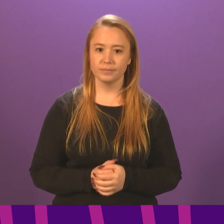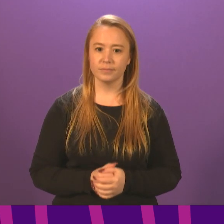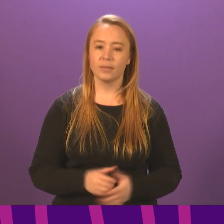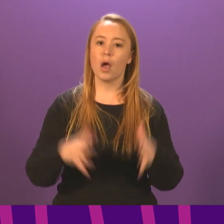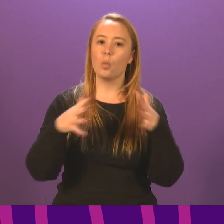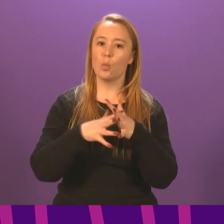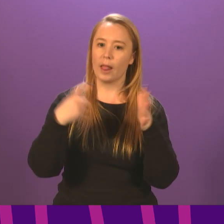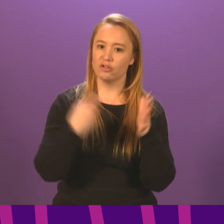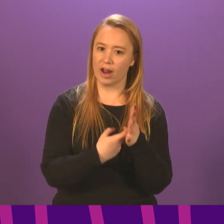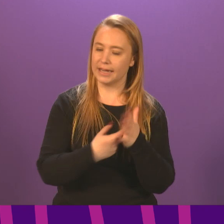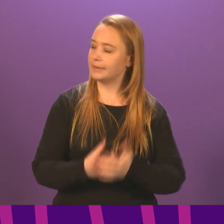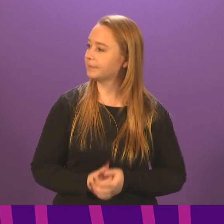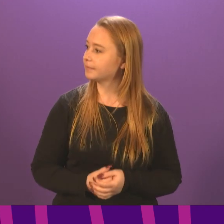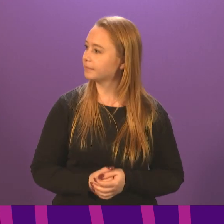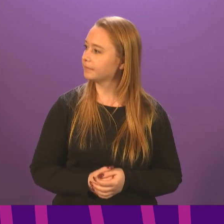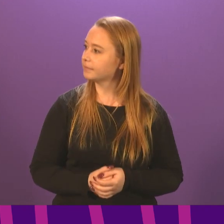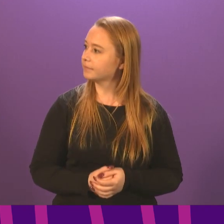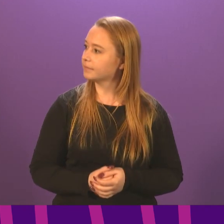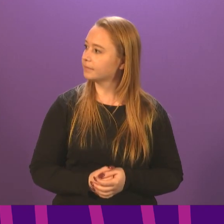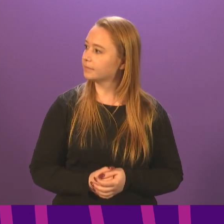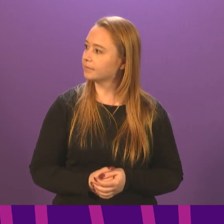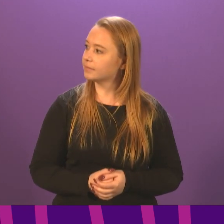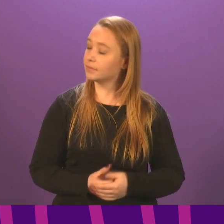Willie Rennie (North East Fife) (LD): There are now only 10 days left before Christmas,